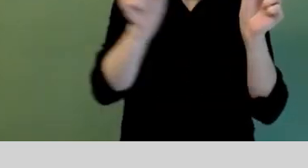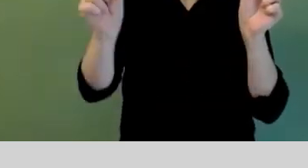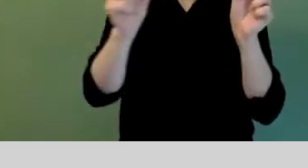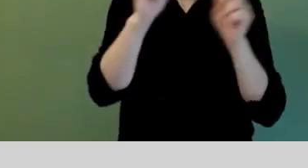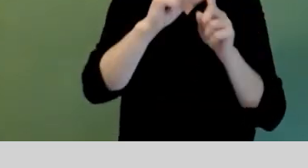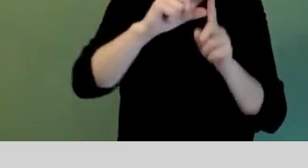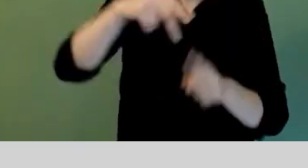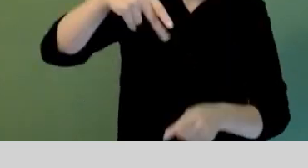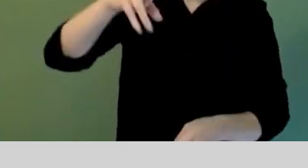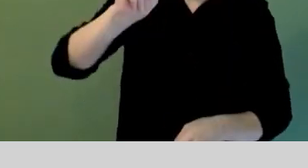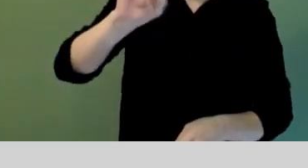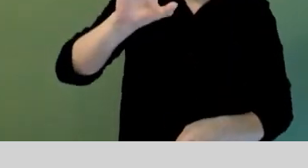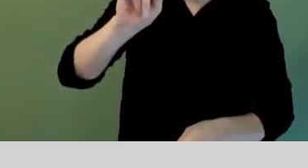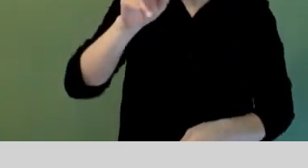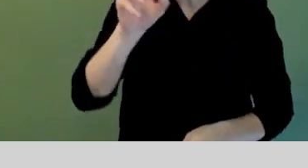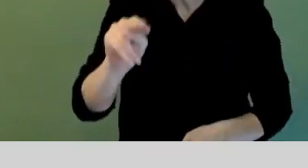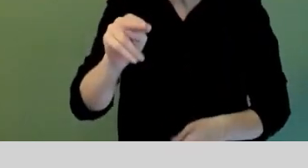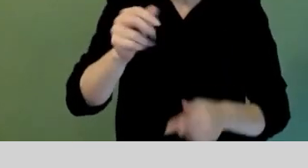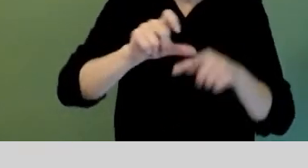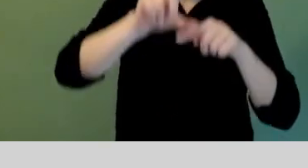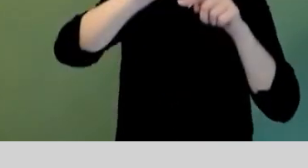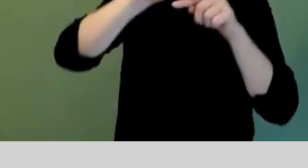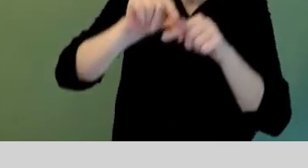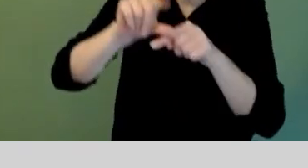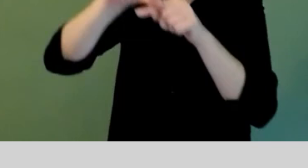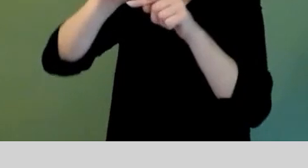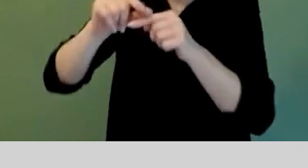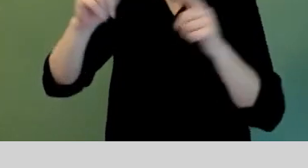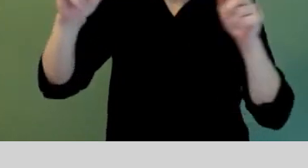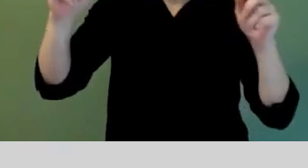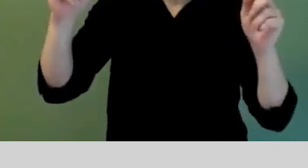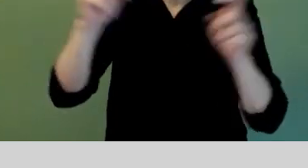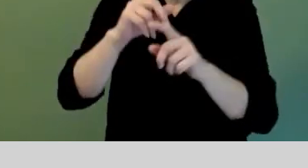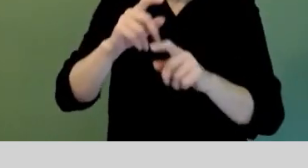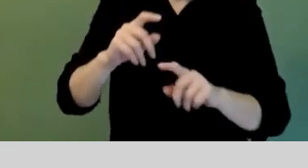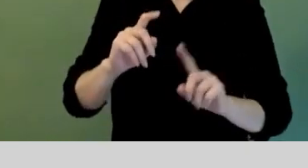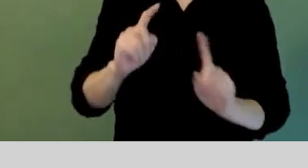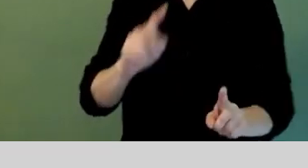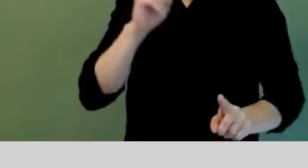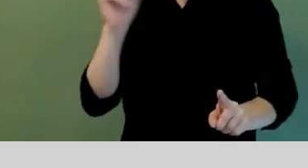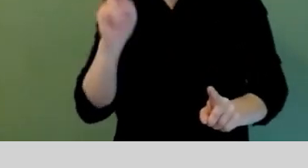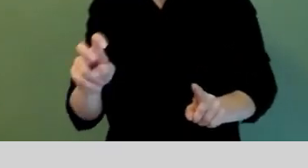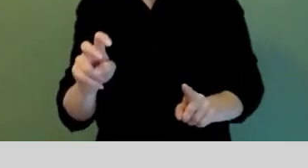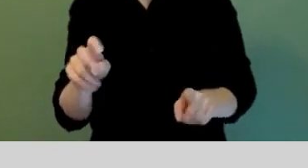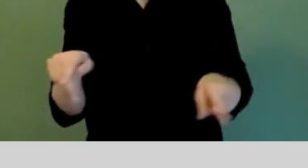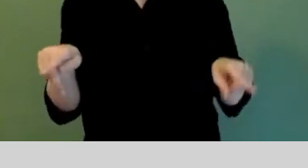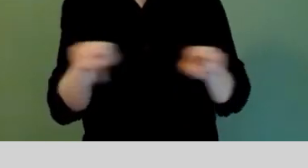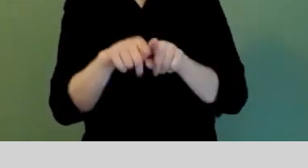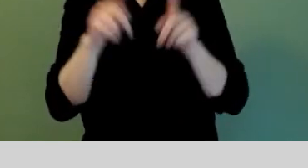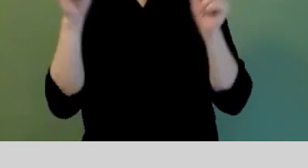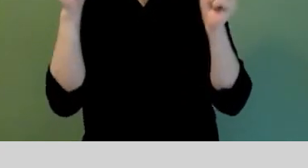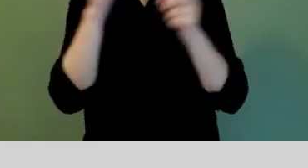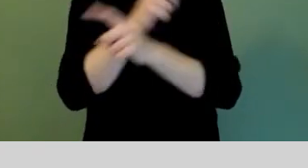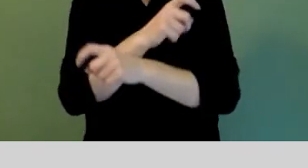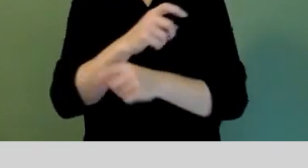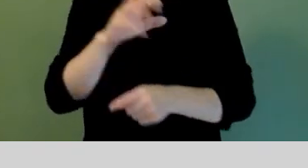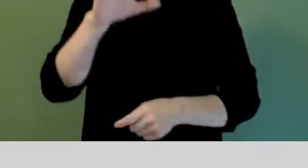et cetera, et cetera, et cetera. And doing this in Python really isn't much better. Indeed, the code is a lot more explicit